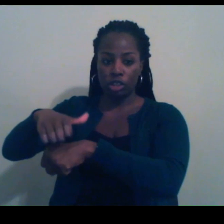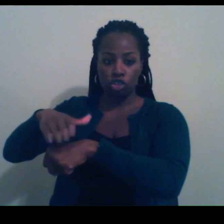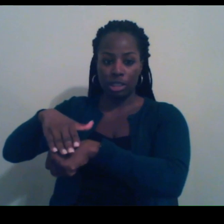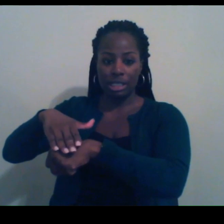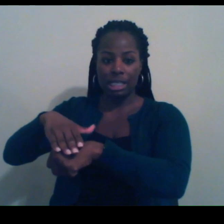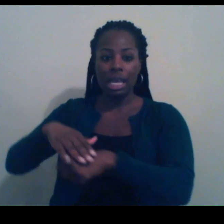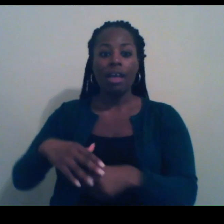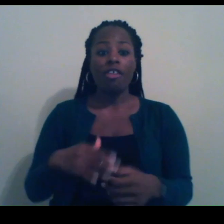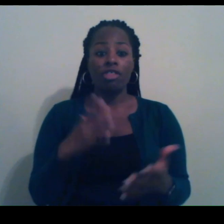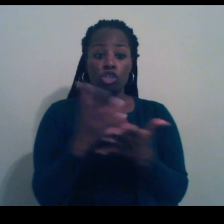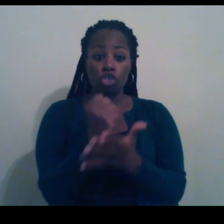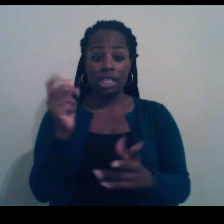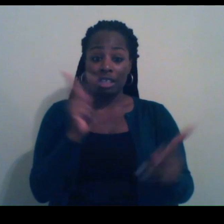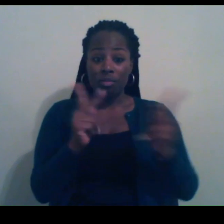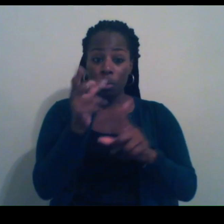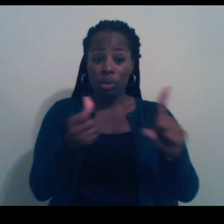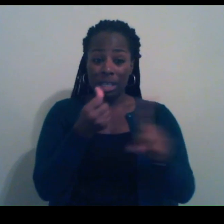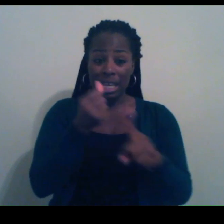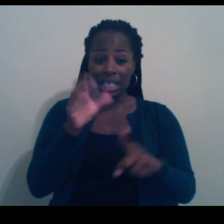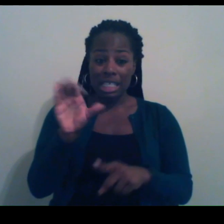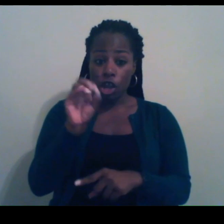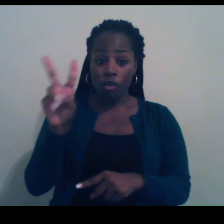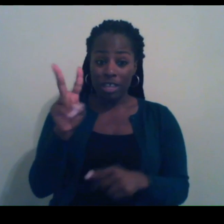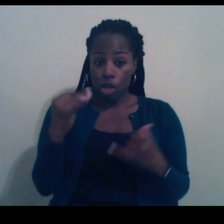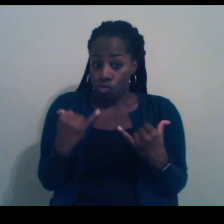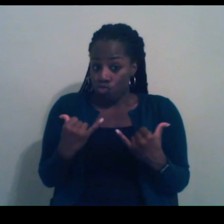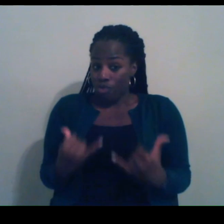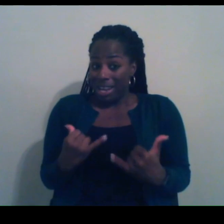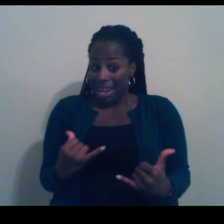surveillance so I wonder what we do for flu we have multiple different